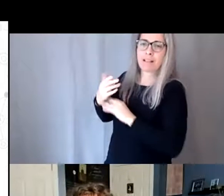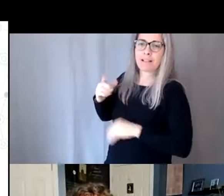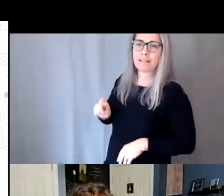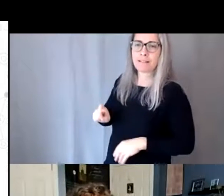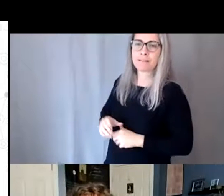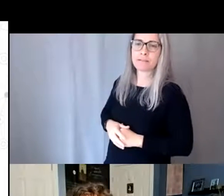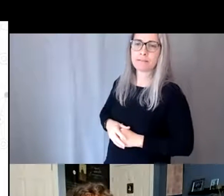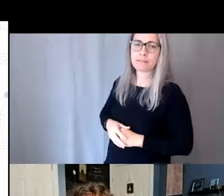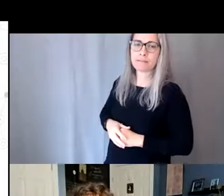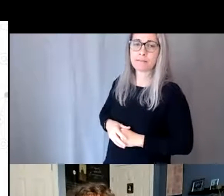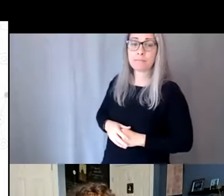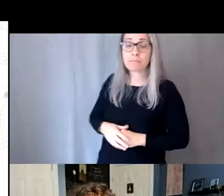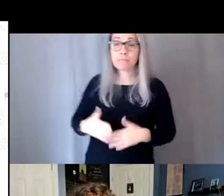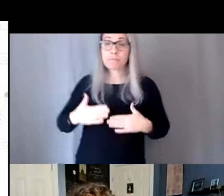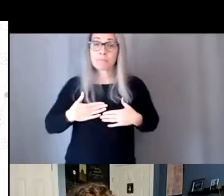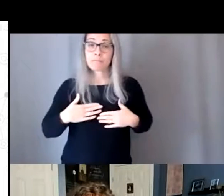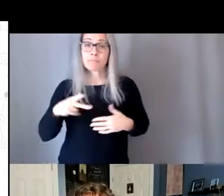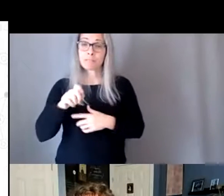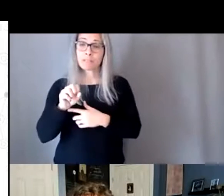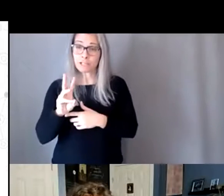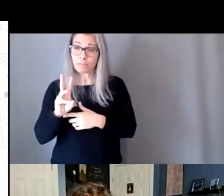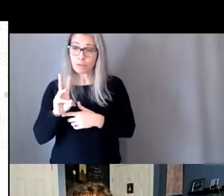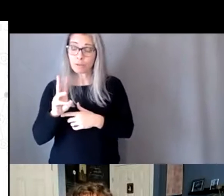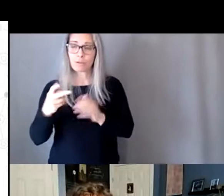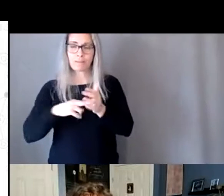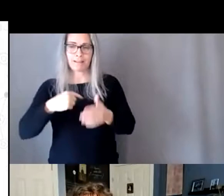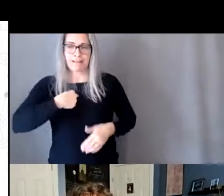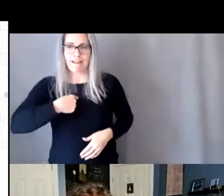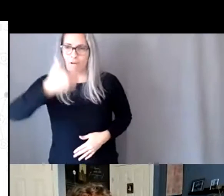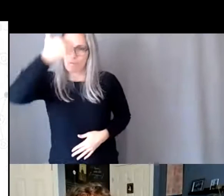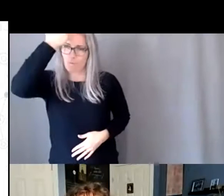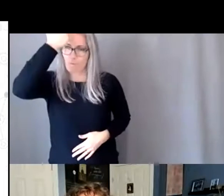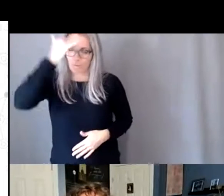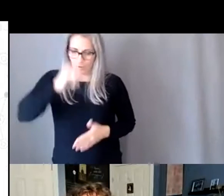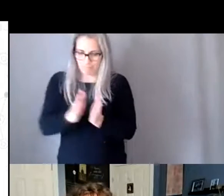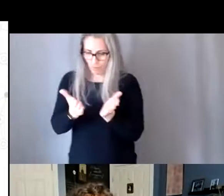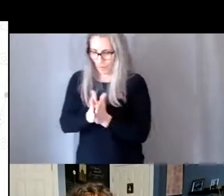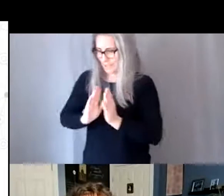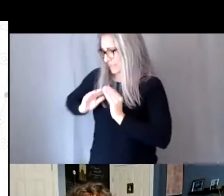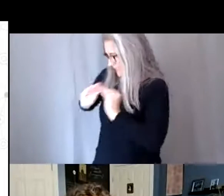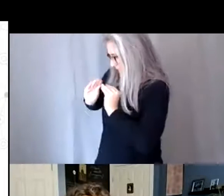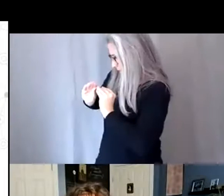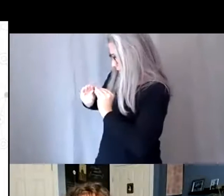by contrast is really situated as the knower so the textbook is teaching about impairment so that the trained professional can